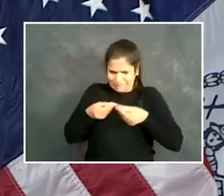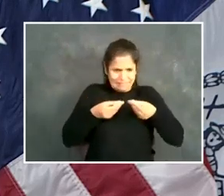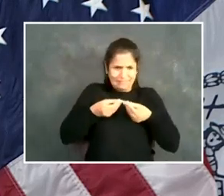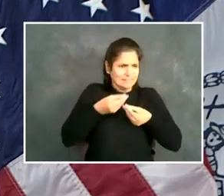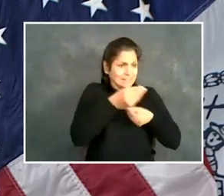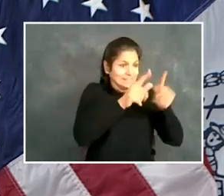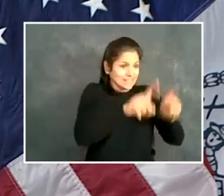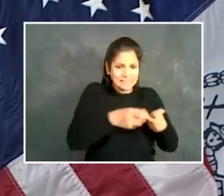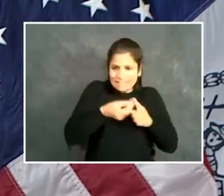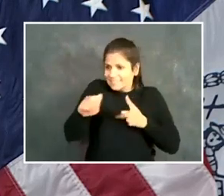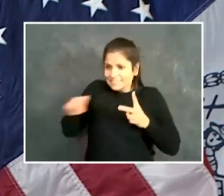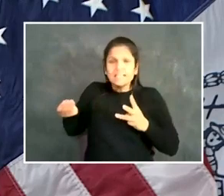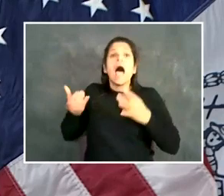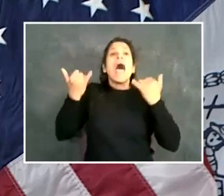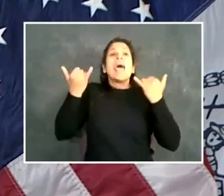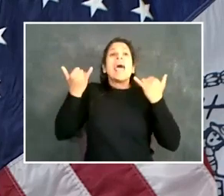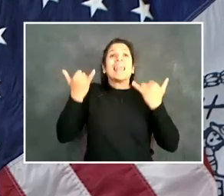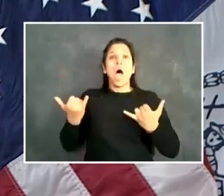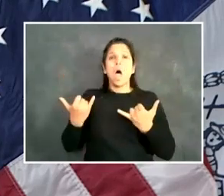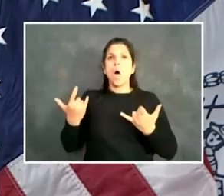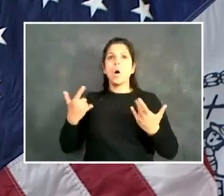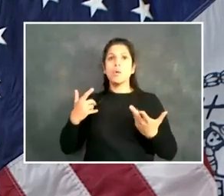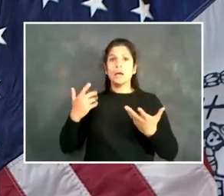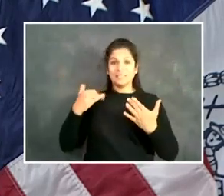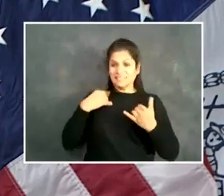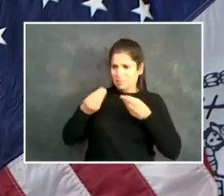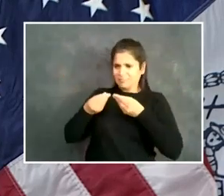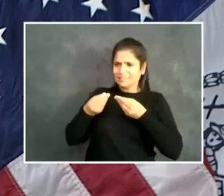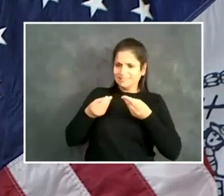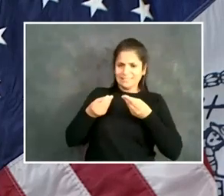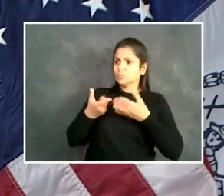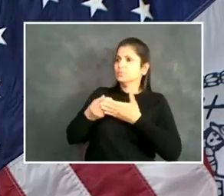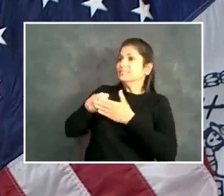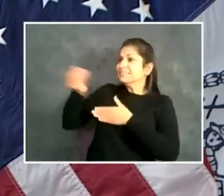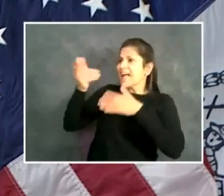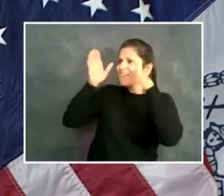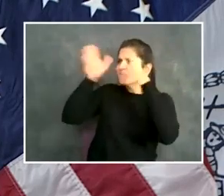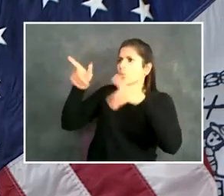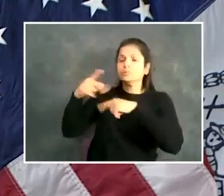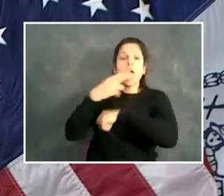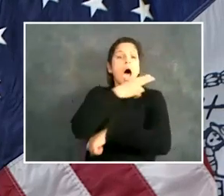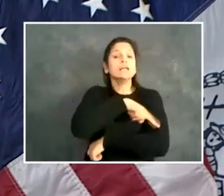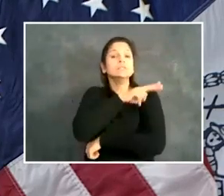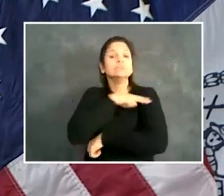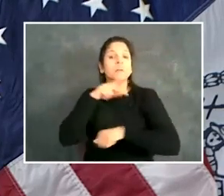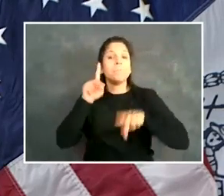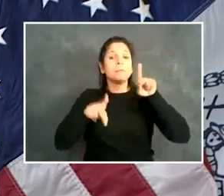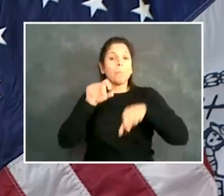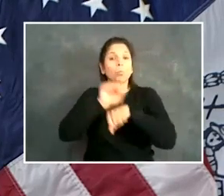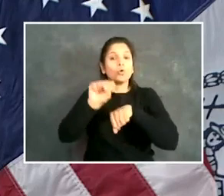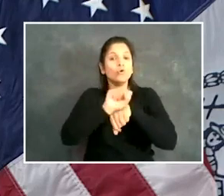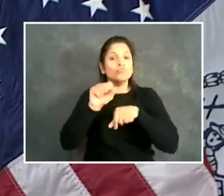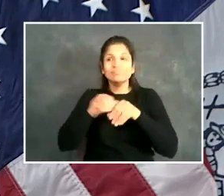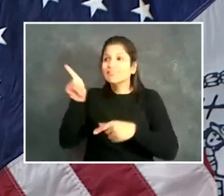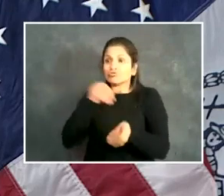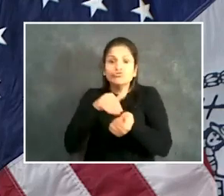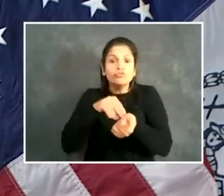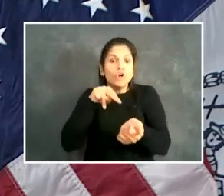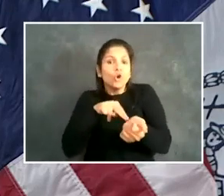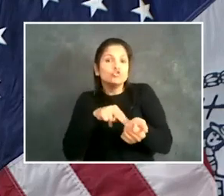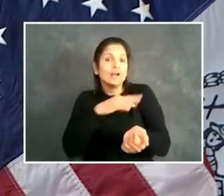IN THIS CITY AND THEN WE HAVE